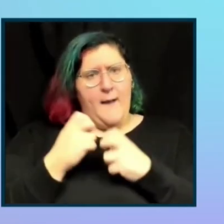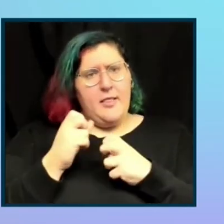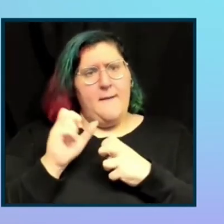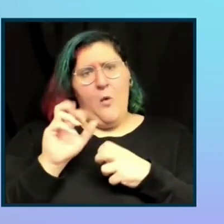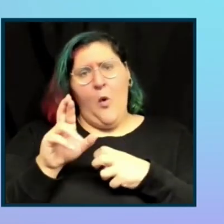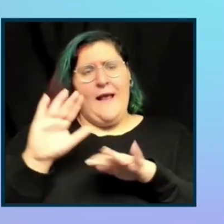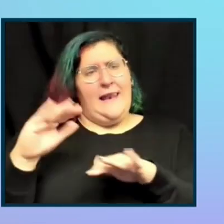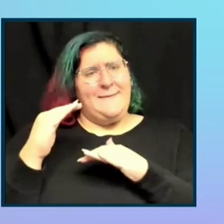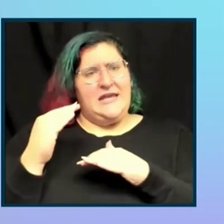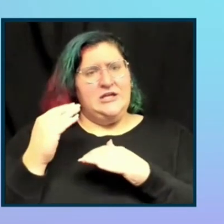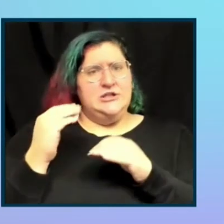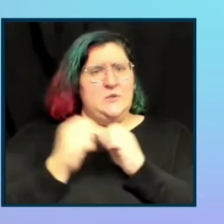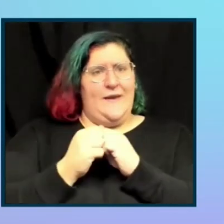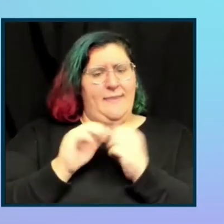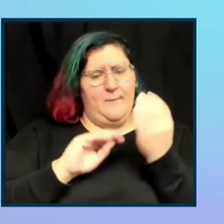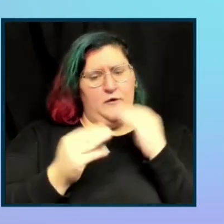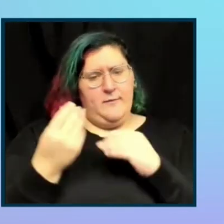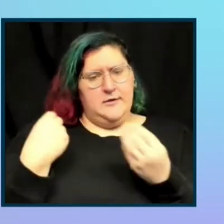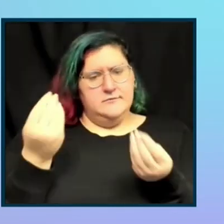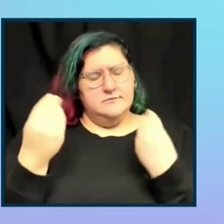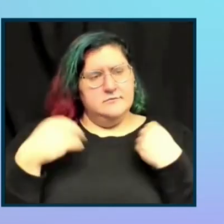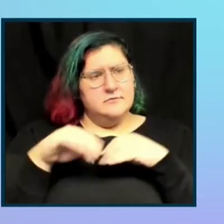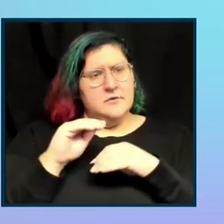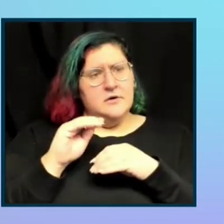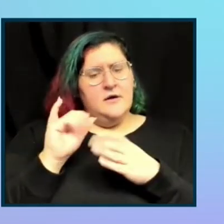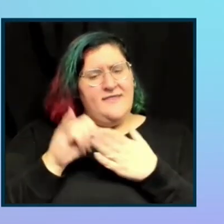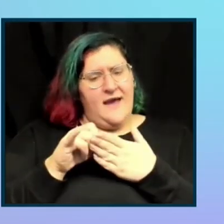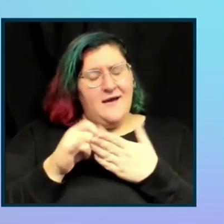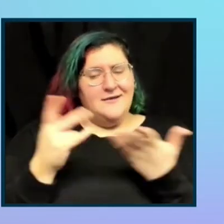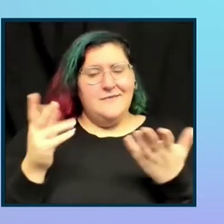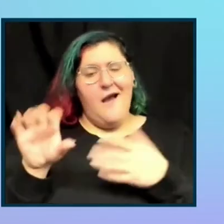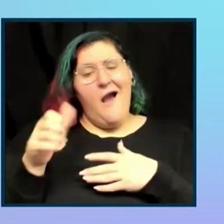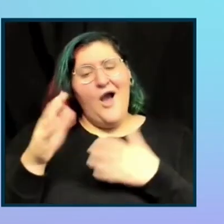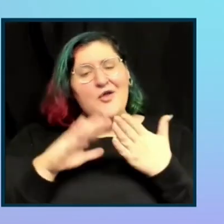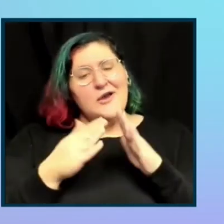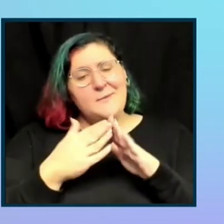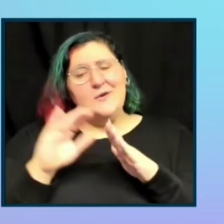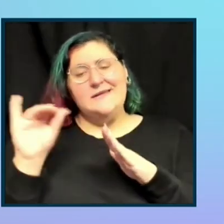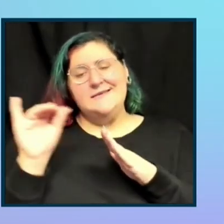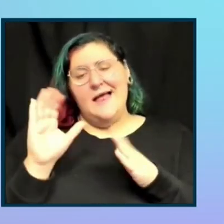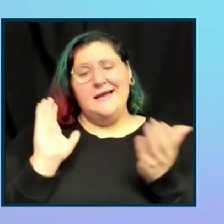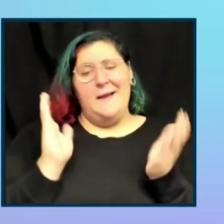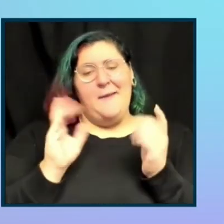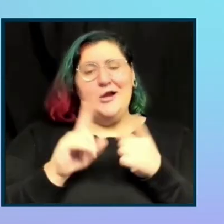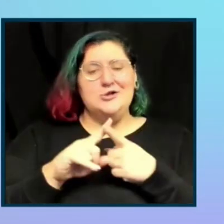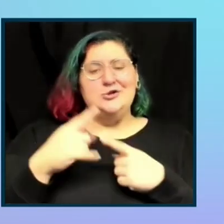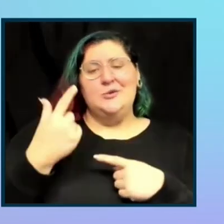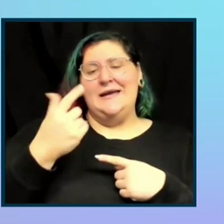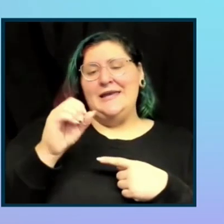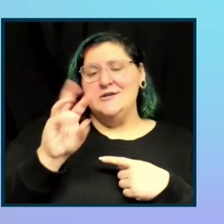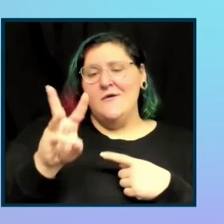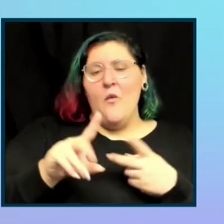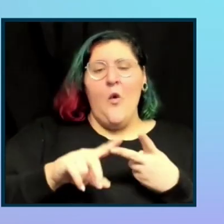you know, in terms of things like say Gears or Halo, people understand it at the very least, which is good.